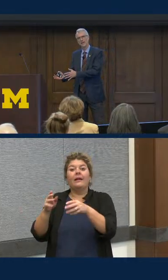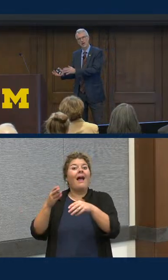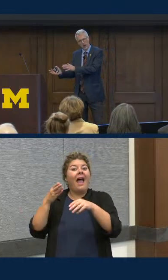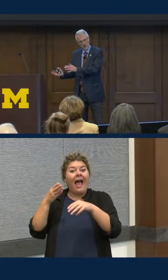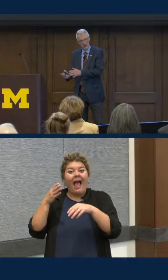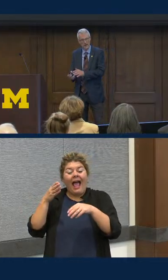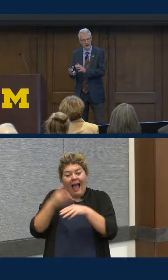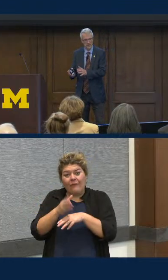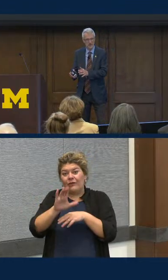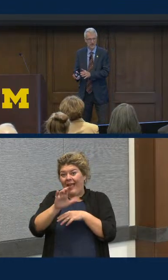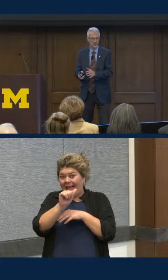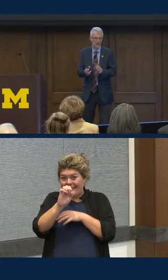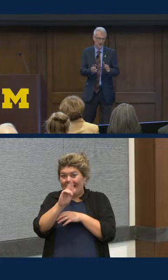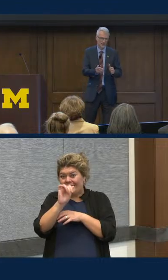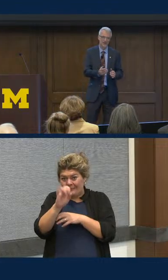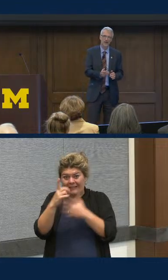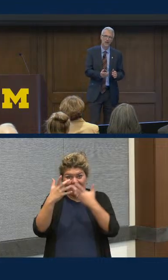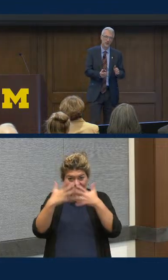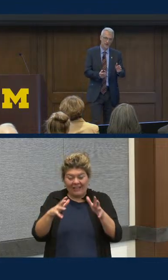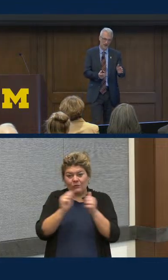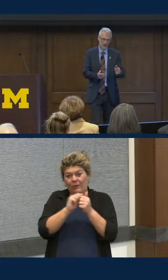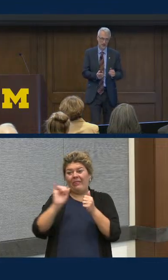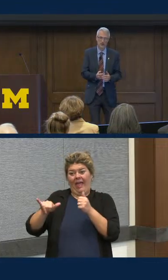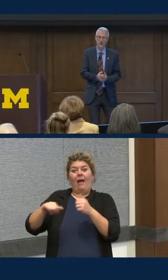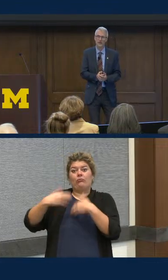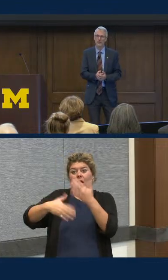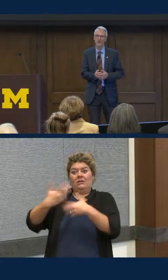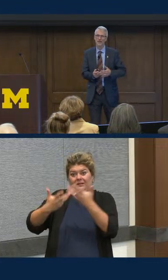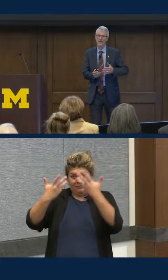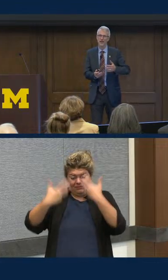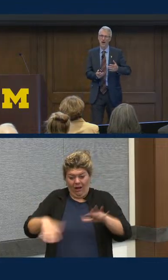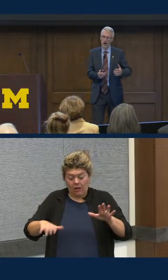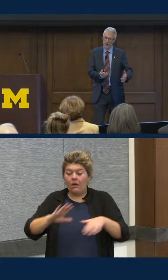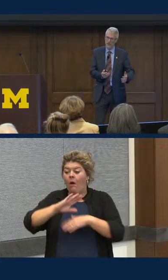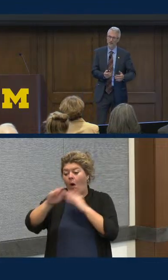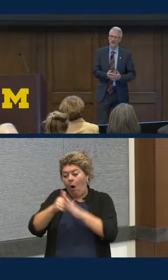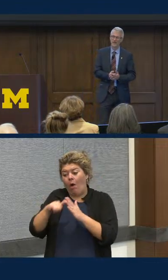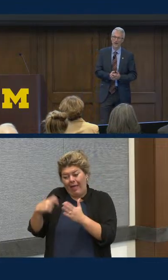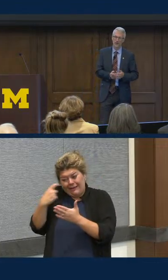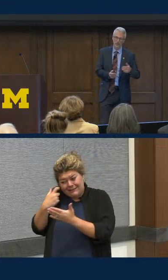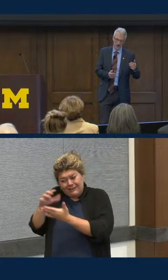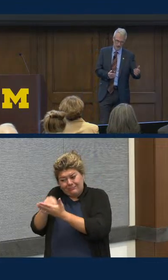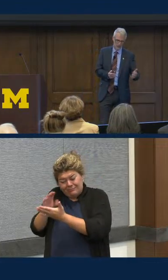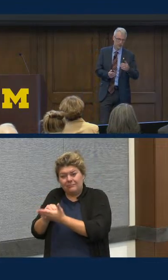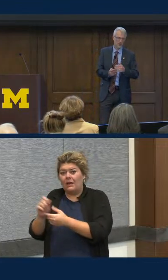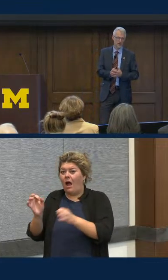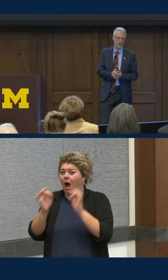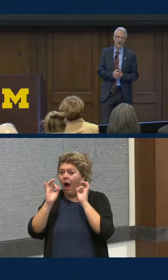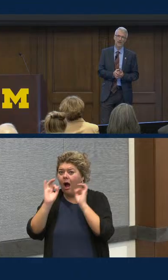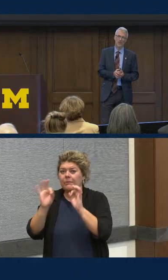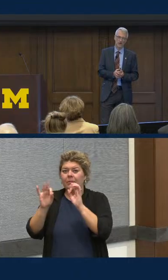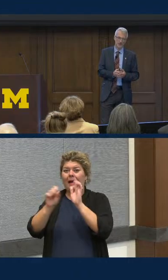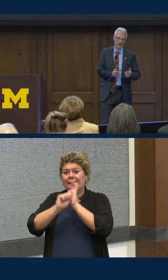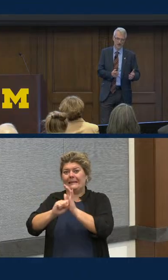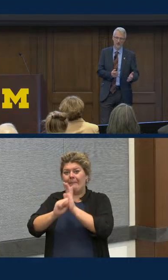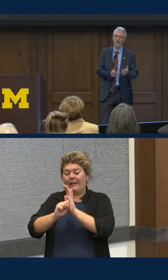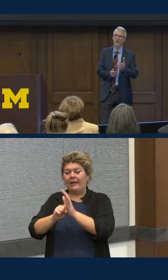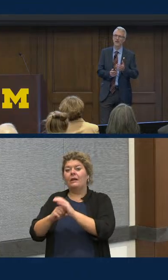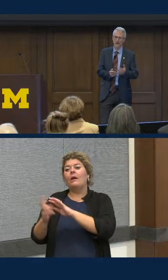After the authorization process we take the learned or optimized sampling pattern and program that in the MRI scanner and